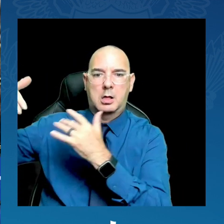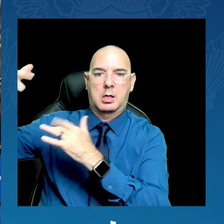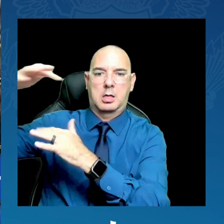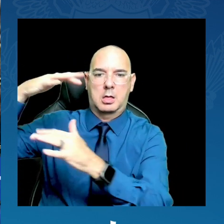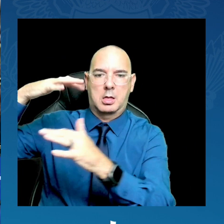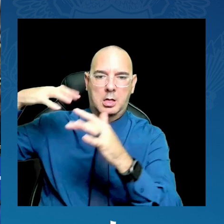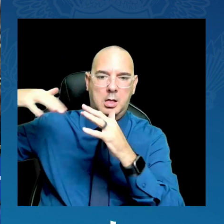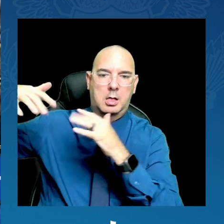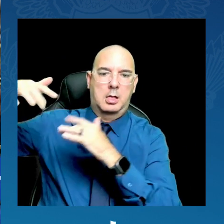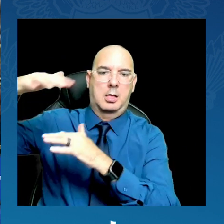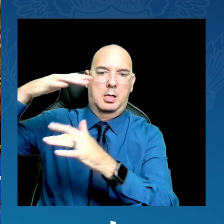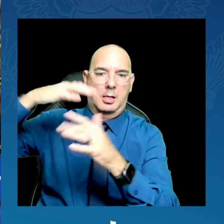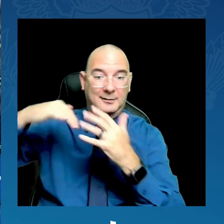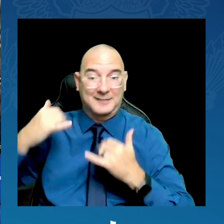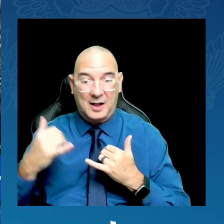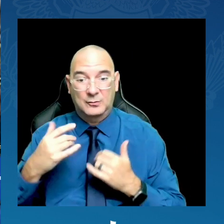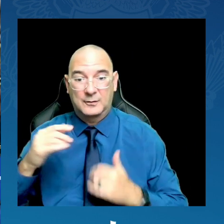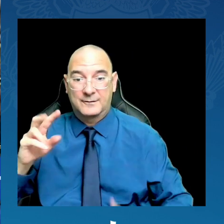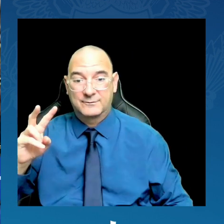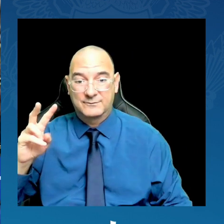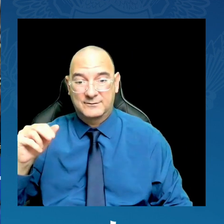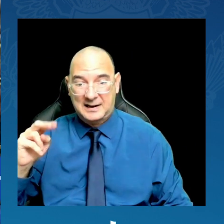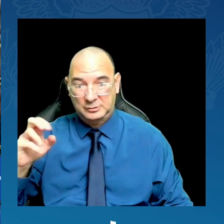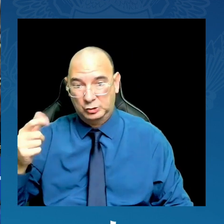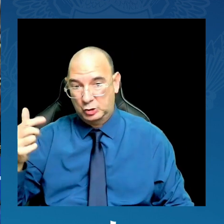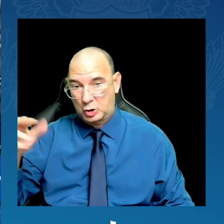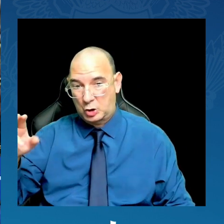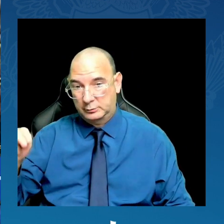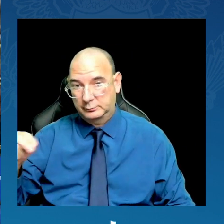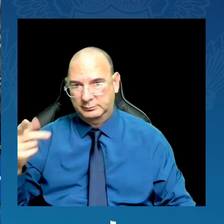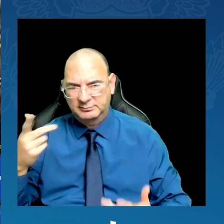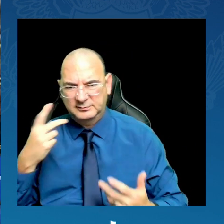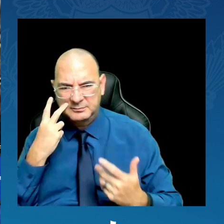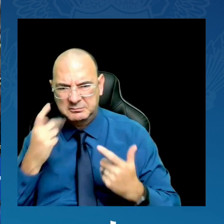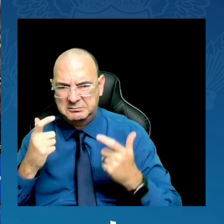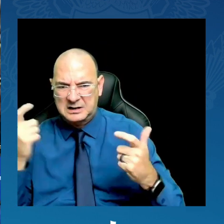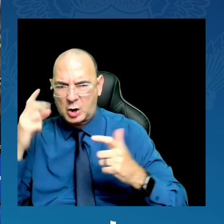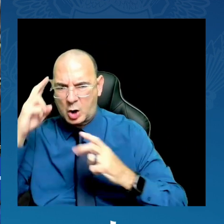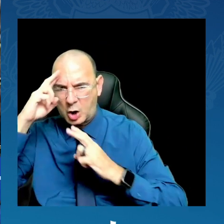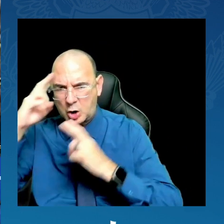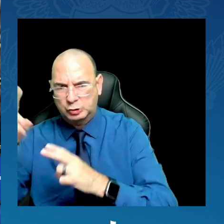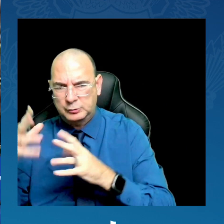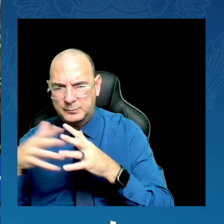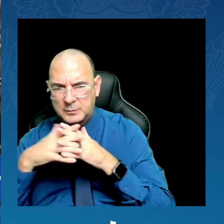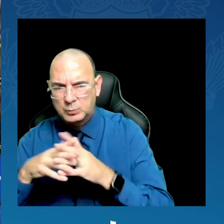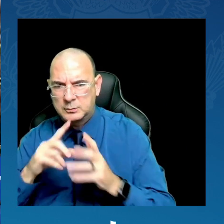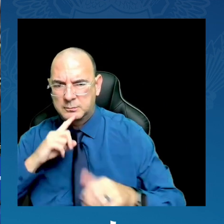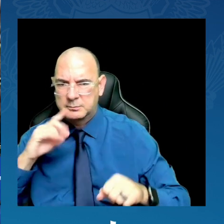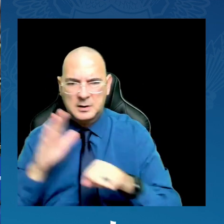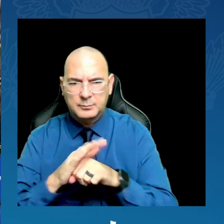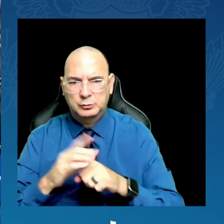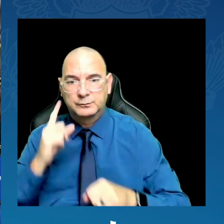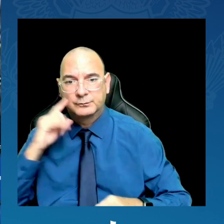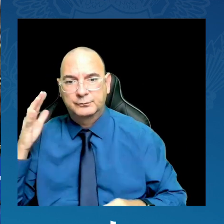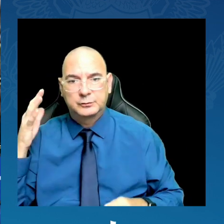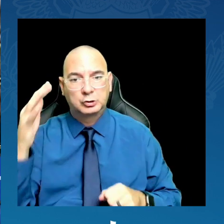it was this monument to American commitment to the future of space. But today it also represents something else.